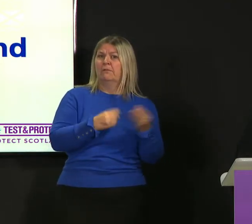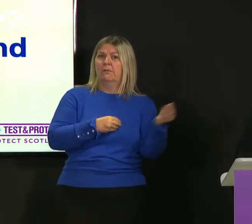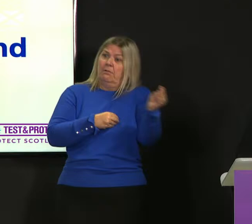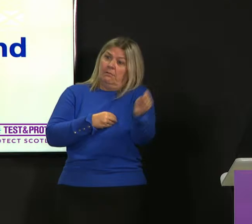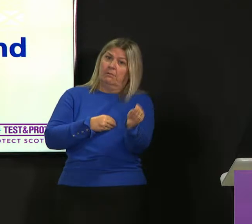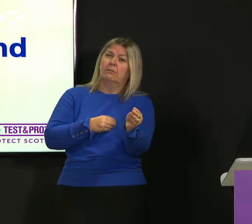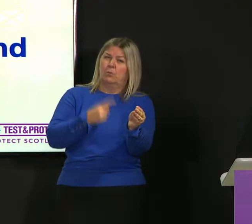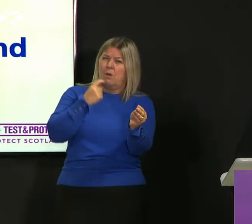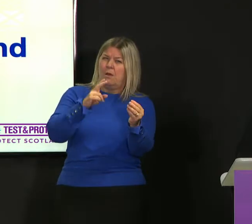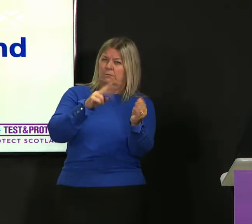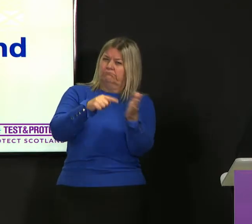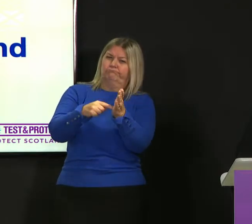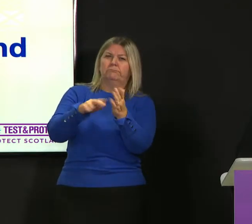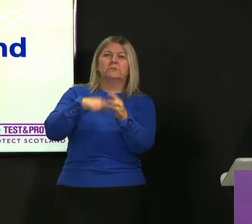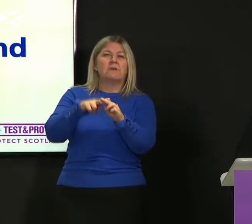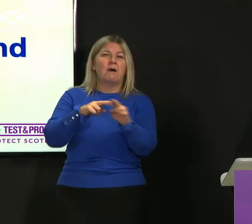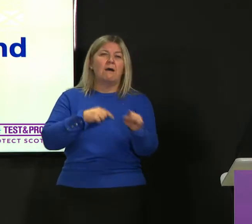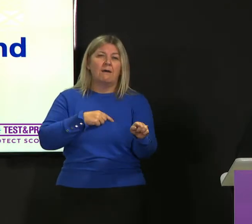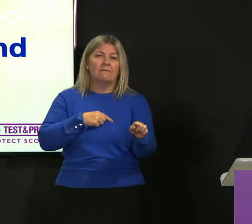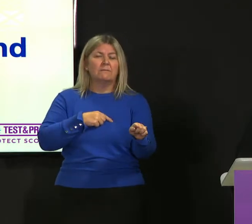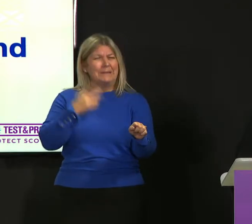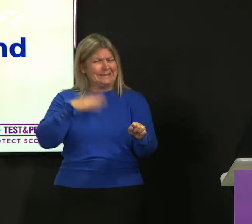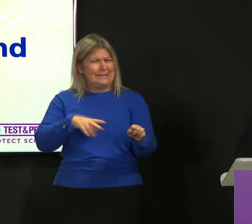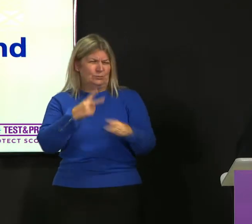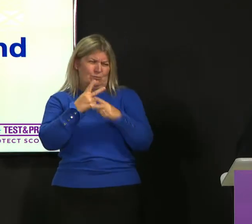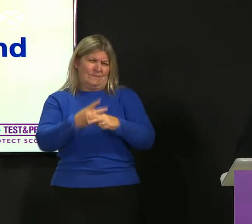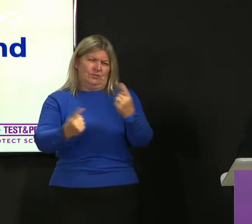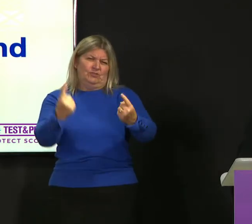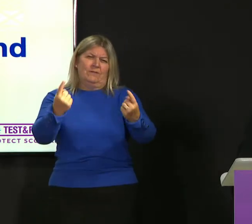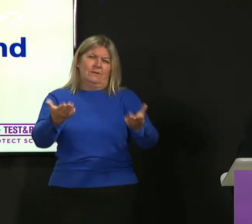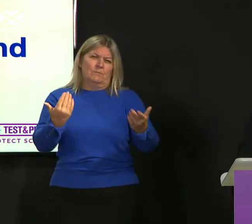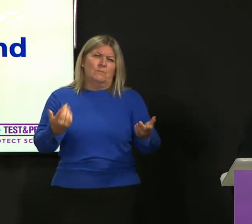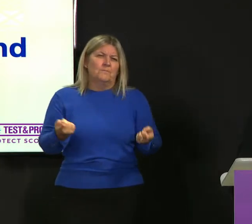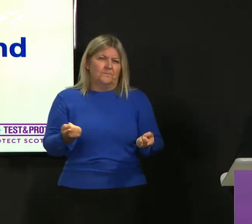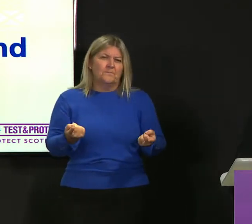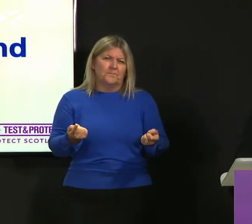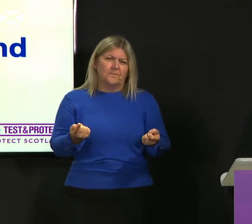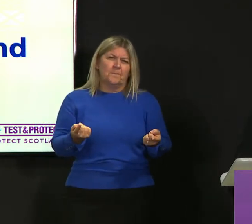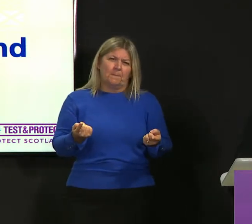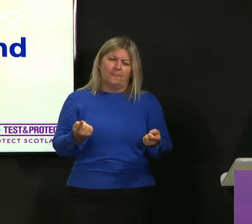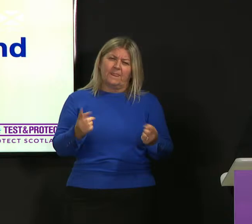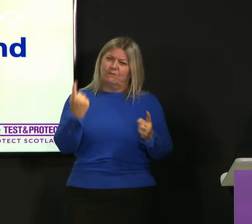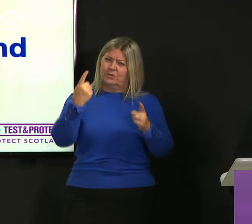to look out for each other in all of this and, as the First Minister has said many times, be kind